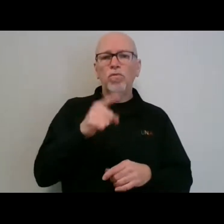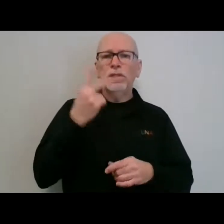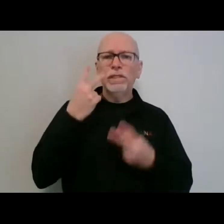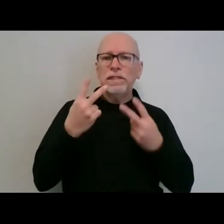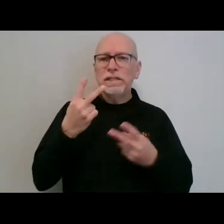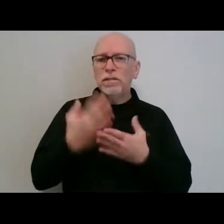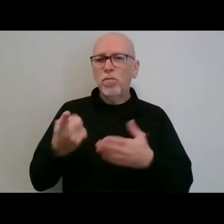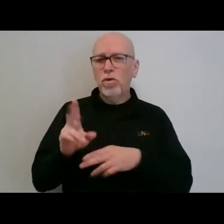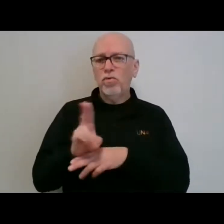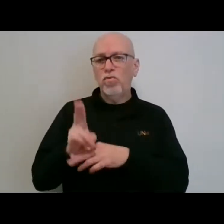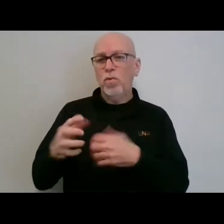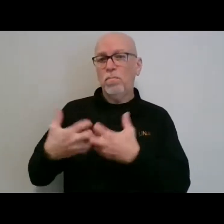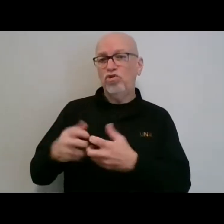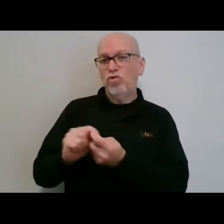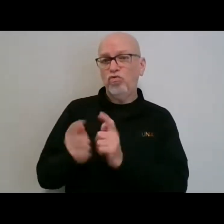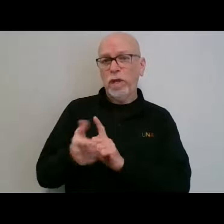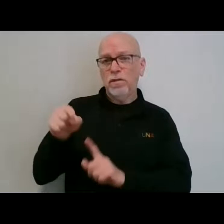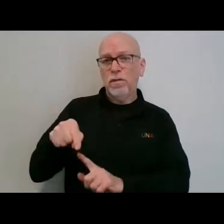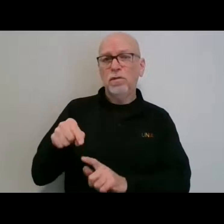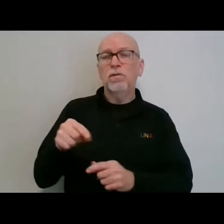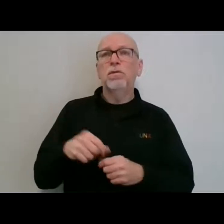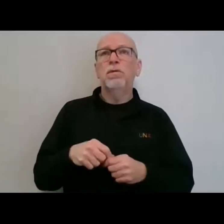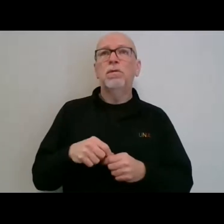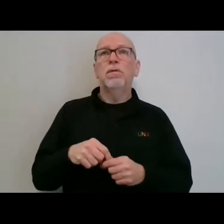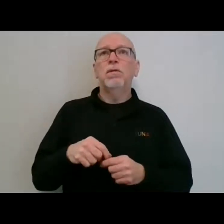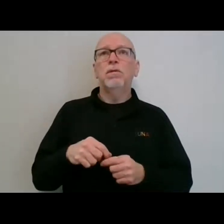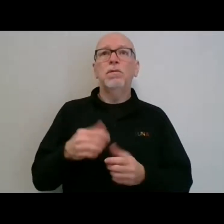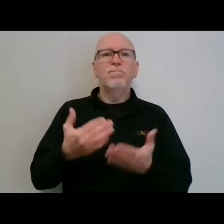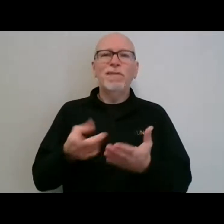utilizing machine translation where it wasn't accurate